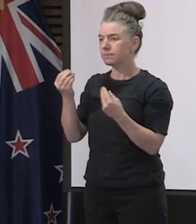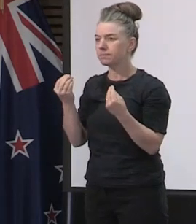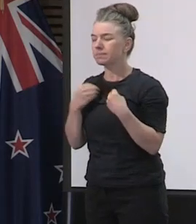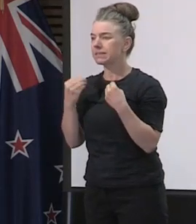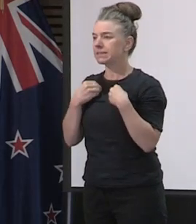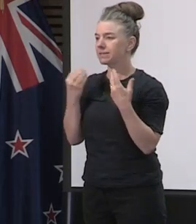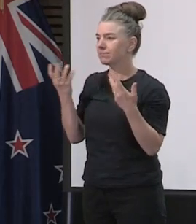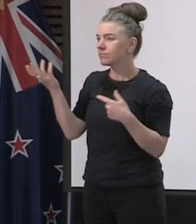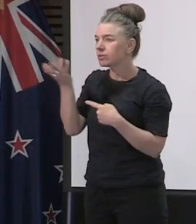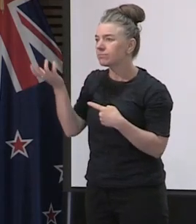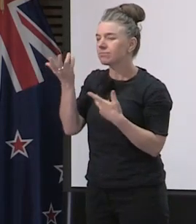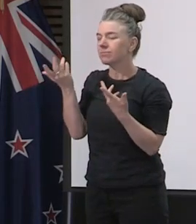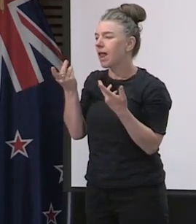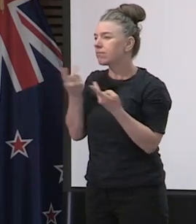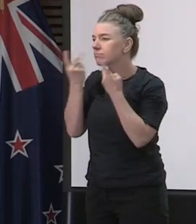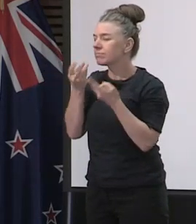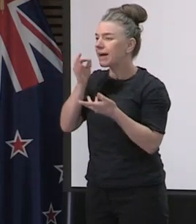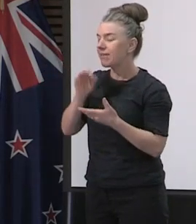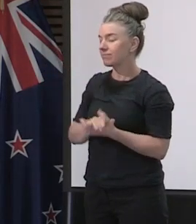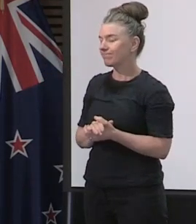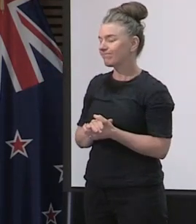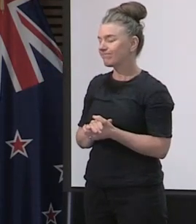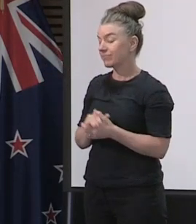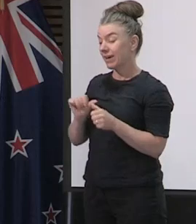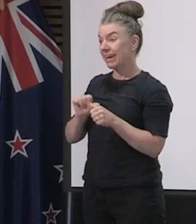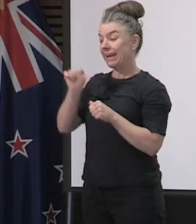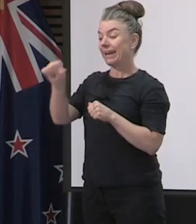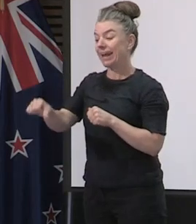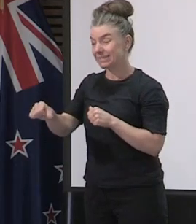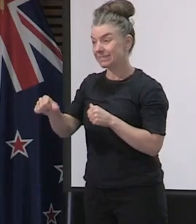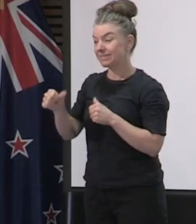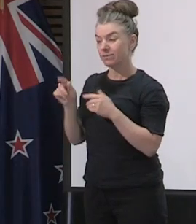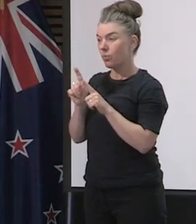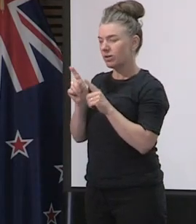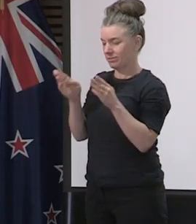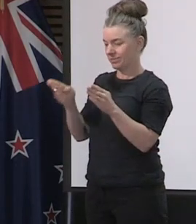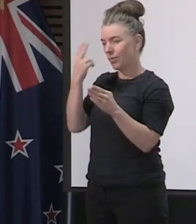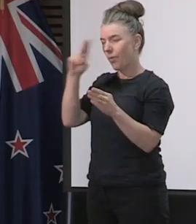Offering some additional reprieve for our tourism and hospitality industries. But